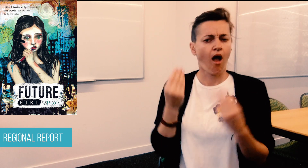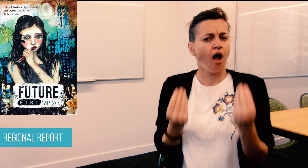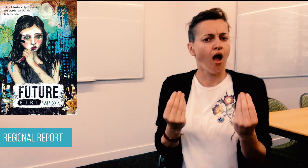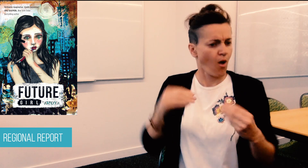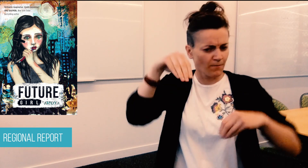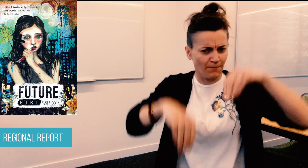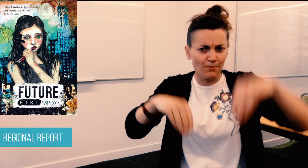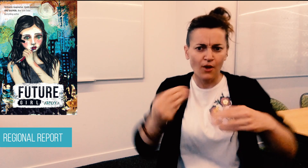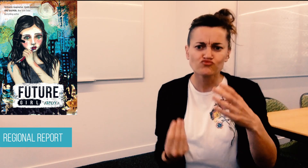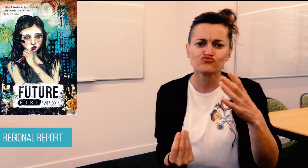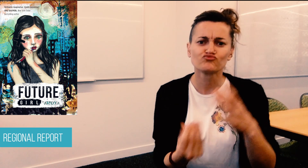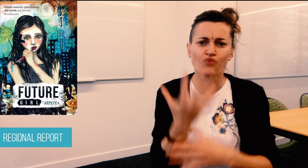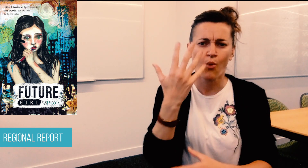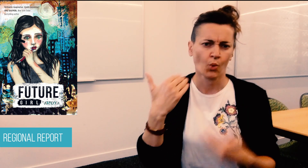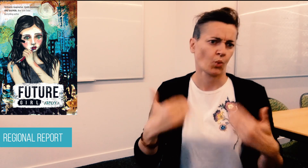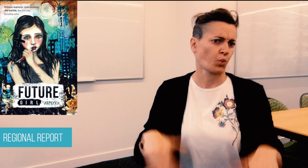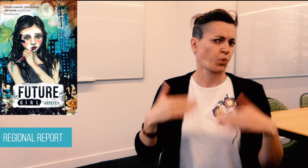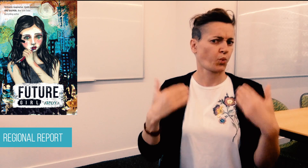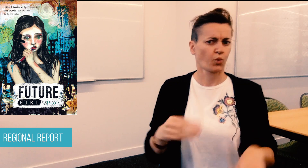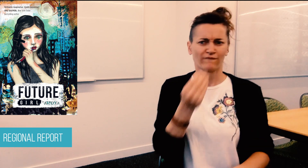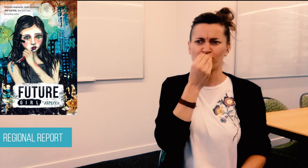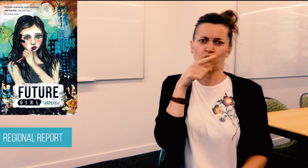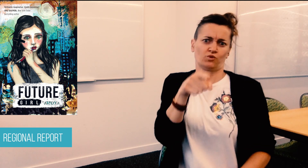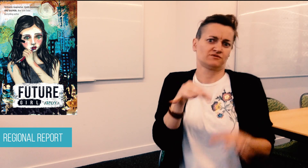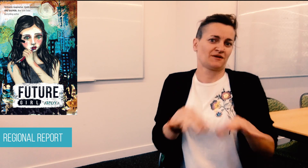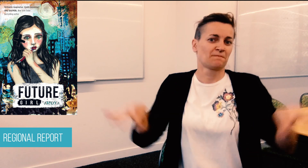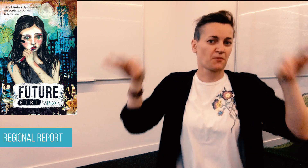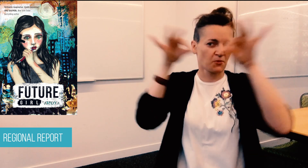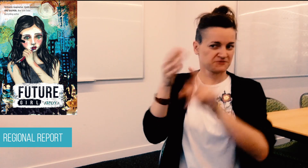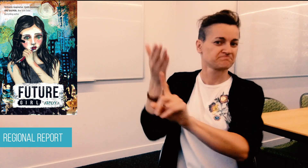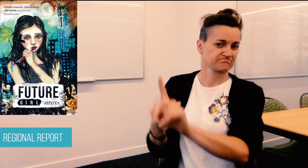in growing our own food as it is an important part